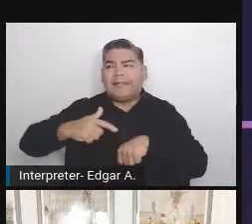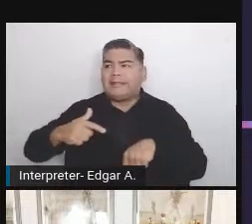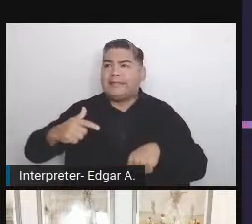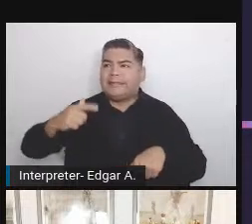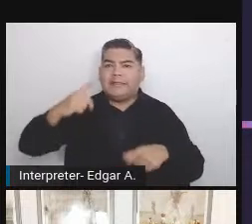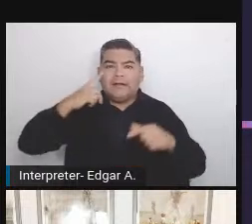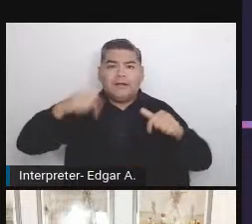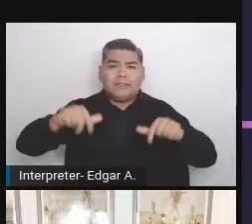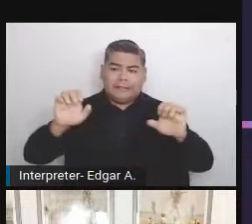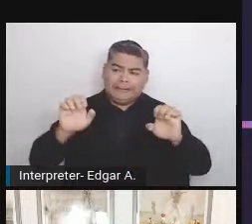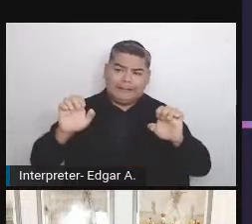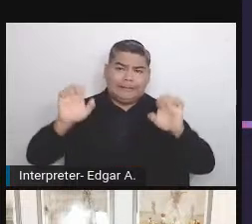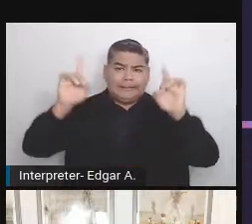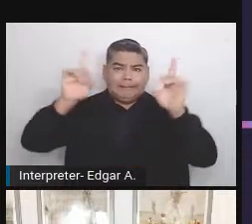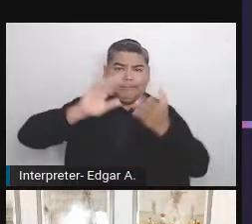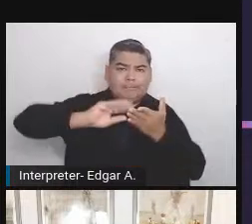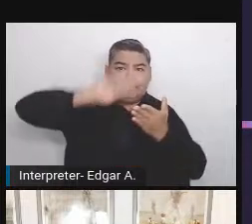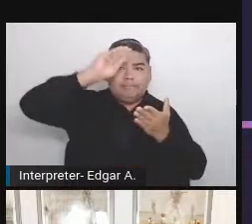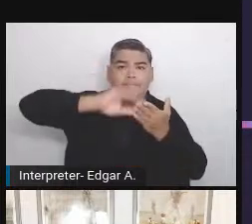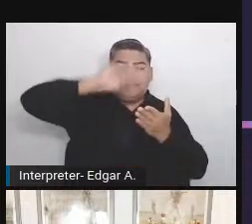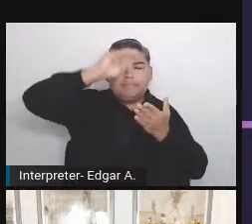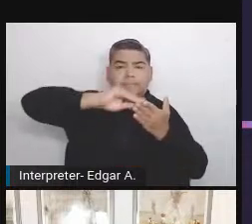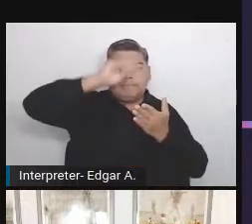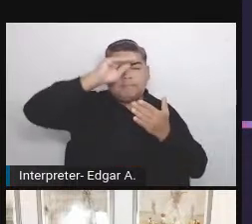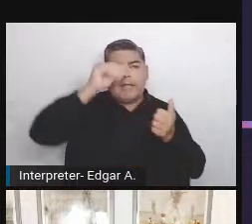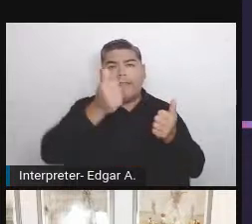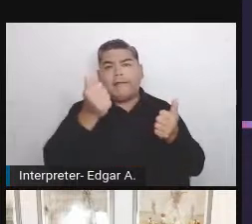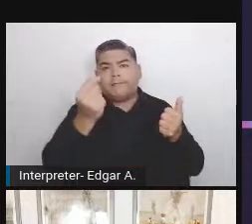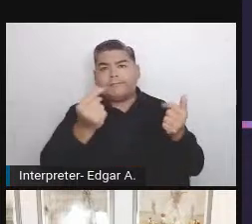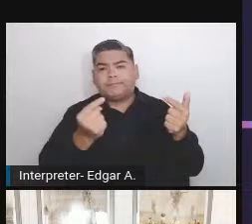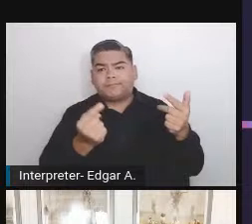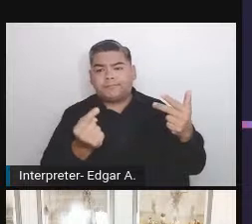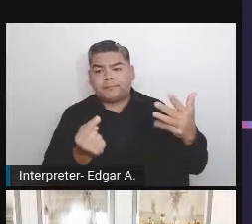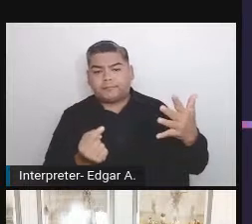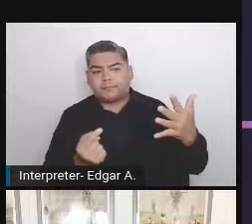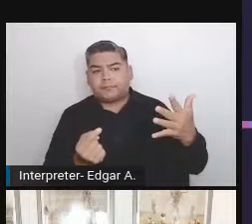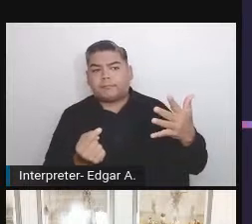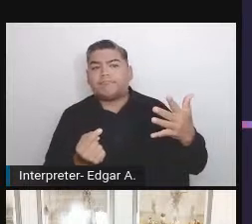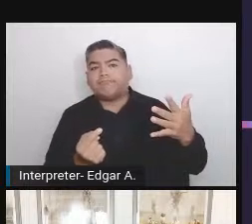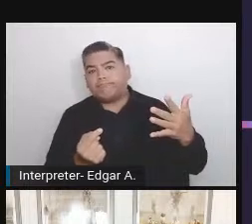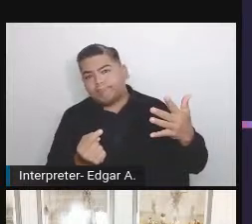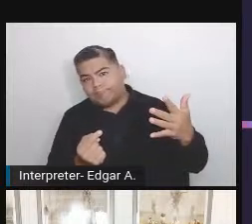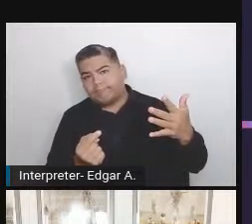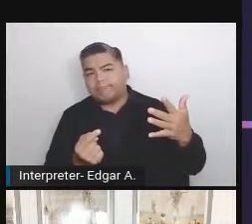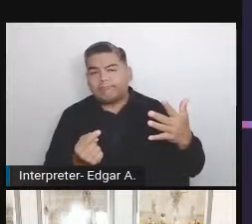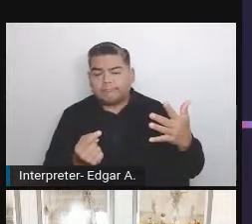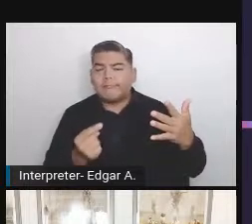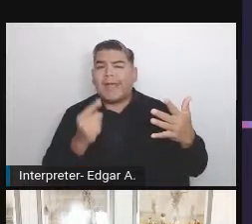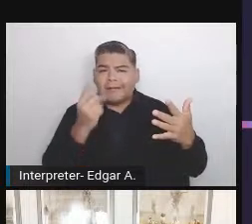why some of the just do not have the resources and the time to continue education in another field.